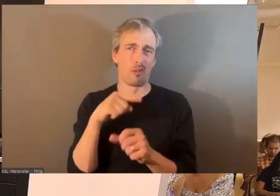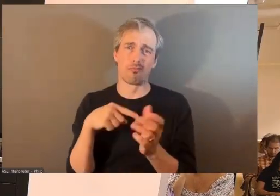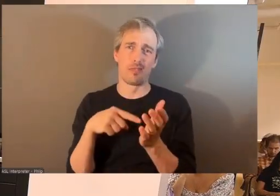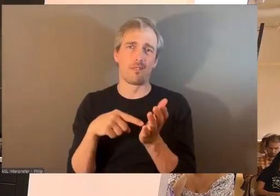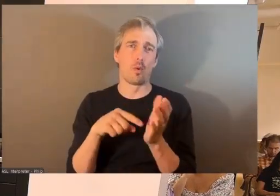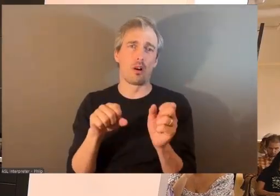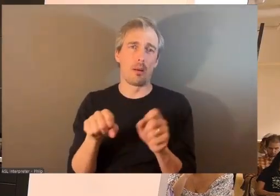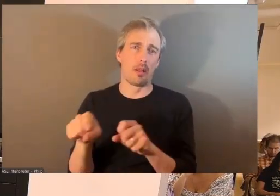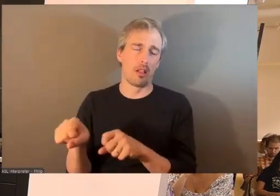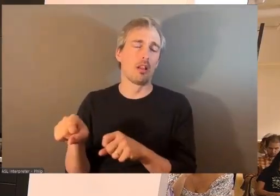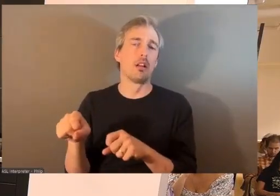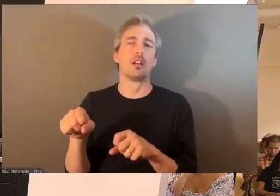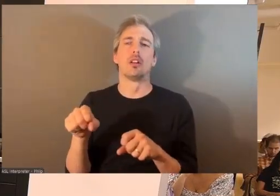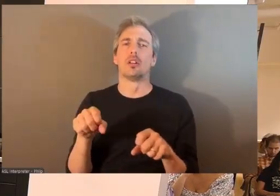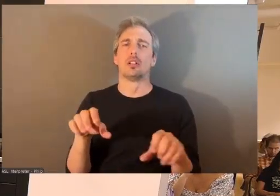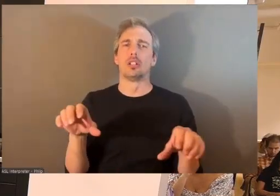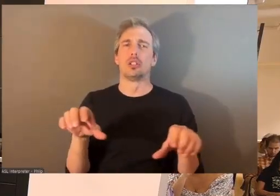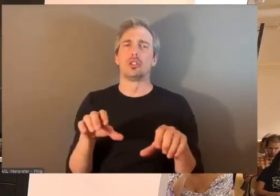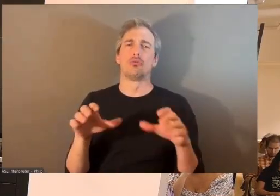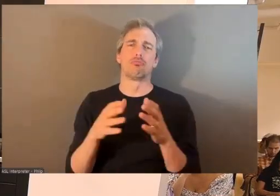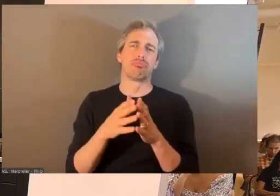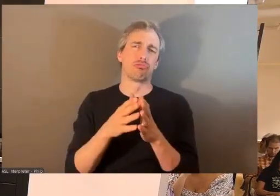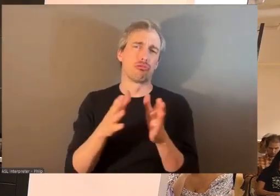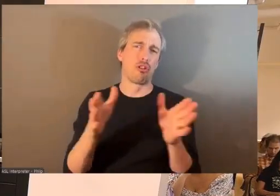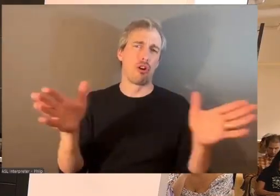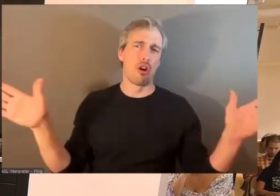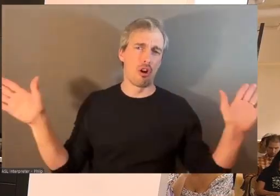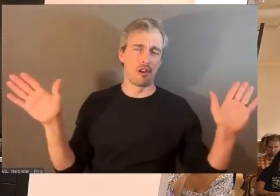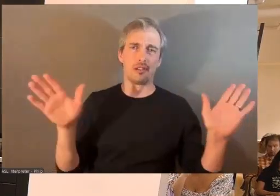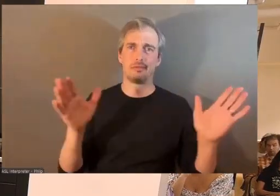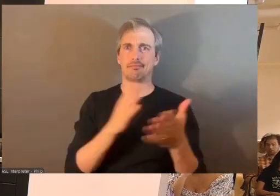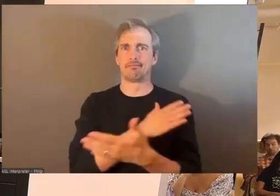They're not disability-specific testing. They're not like Fable or something like that.